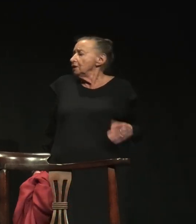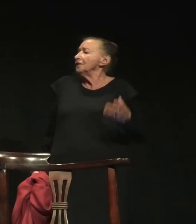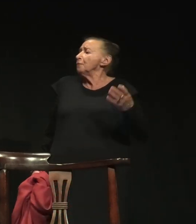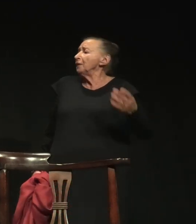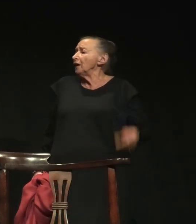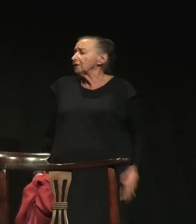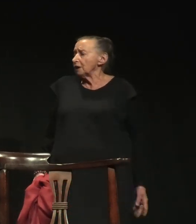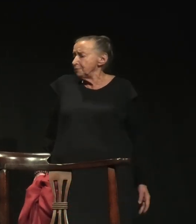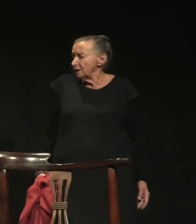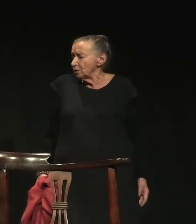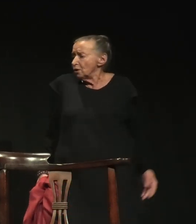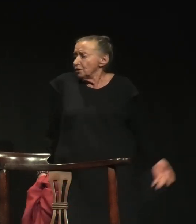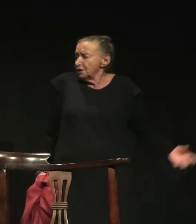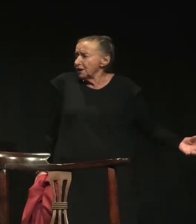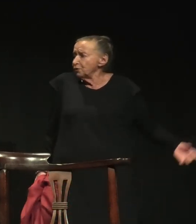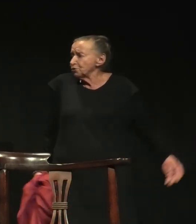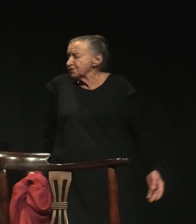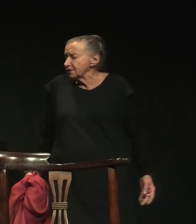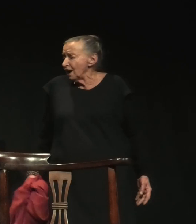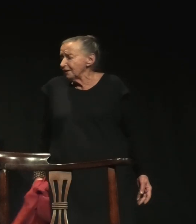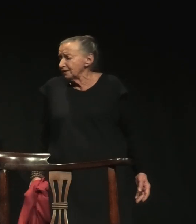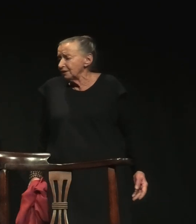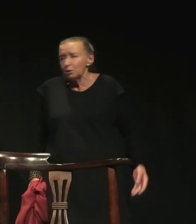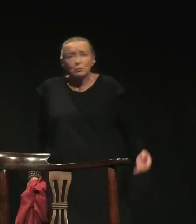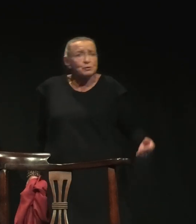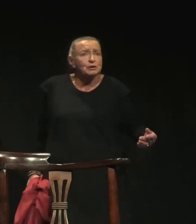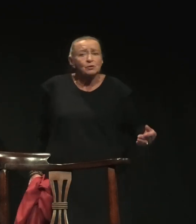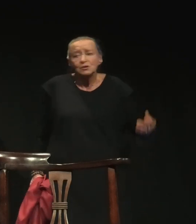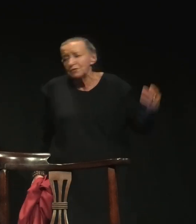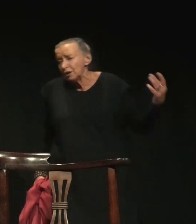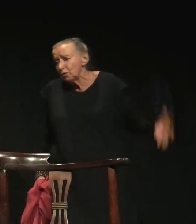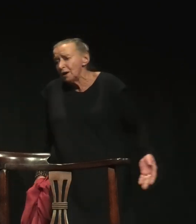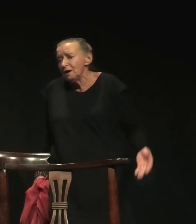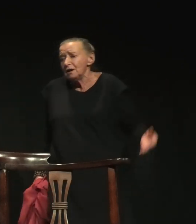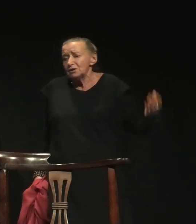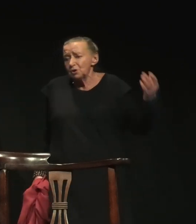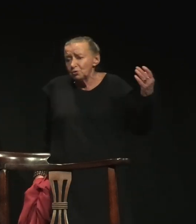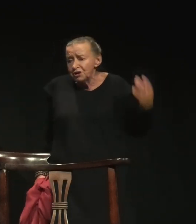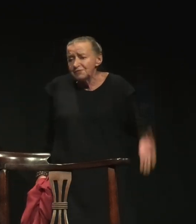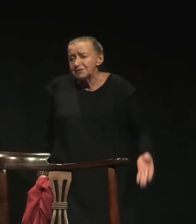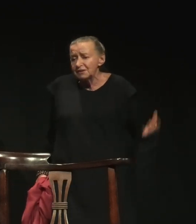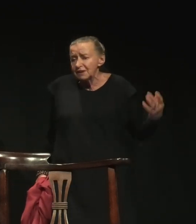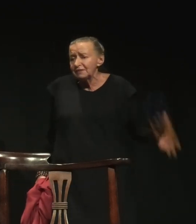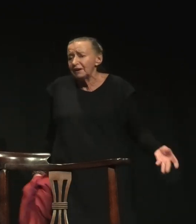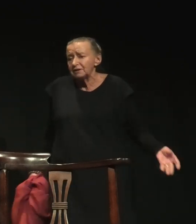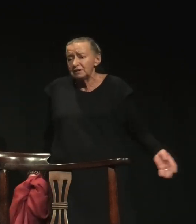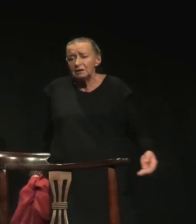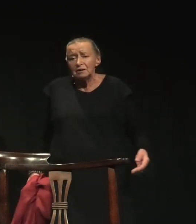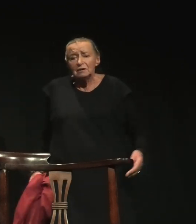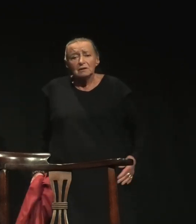As far as the Count's concerned, I'll not bring suit. All this was just a neighbourly dispute."